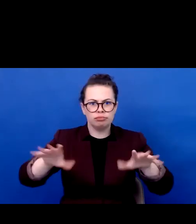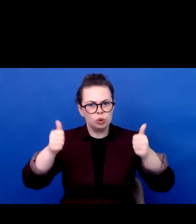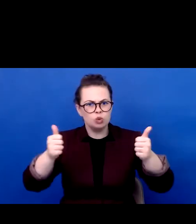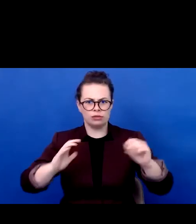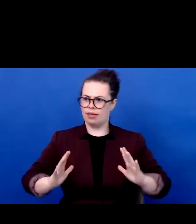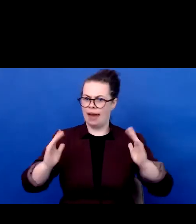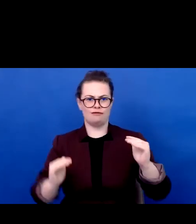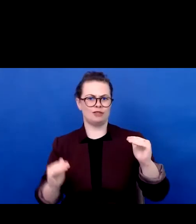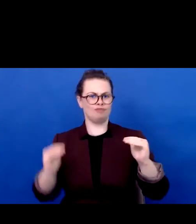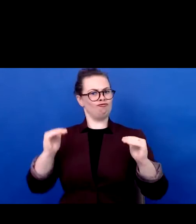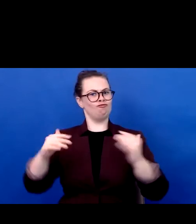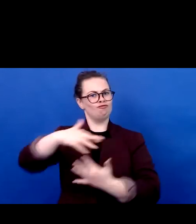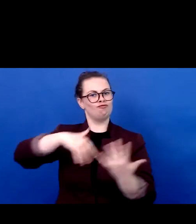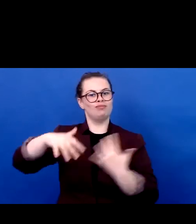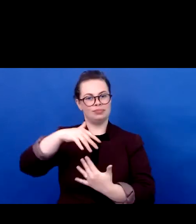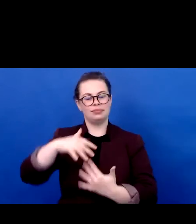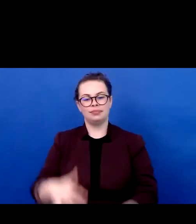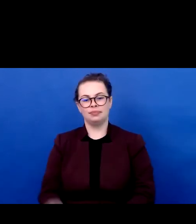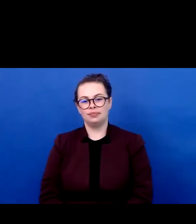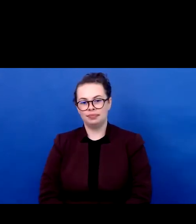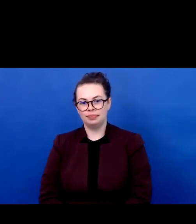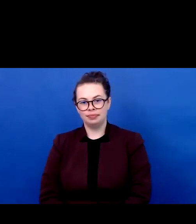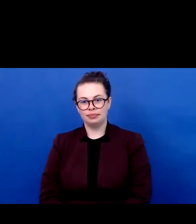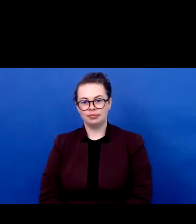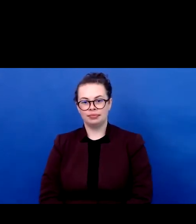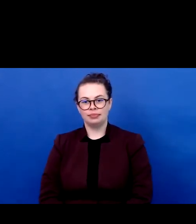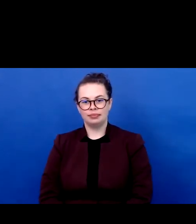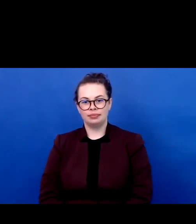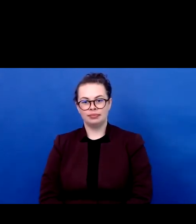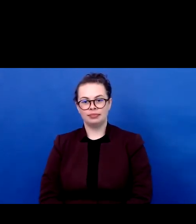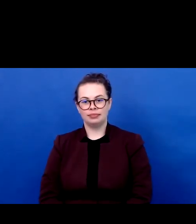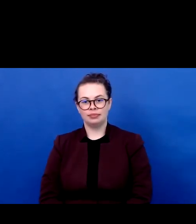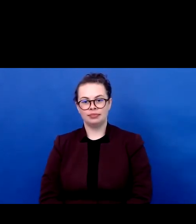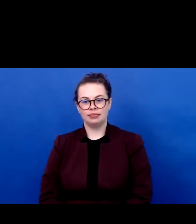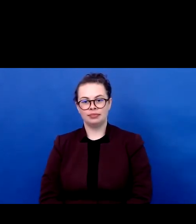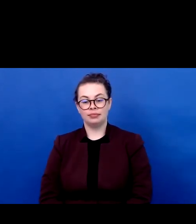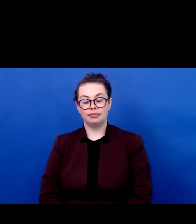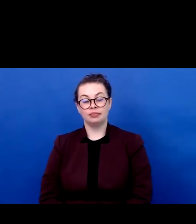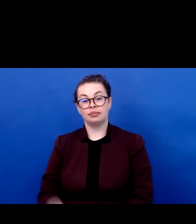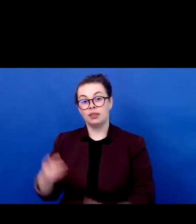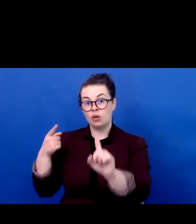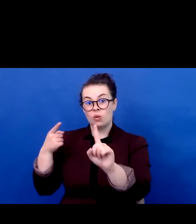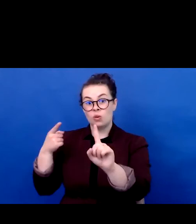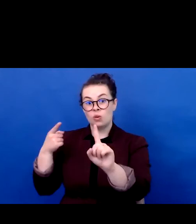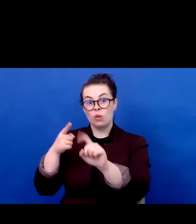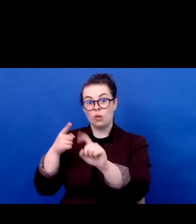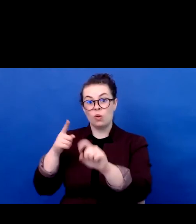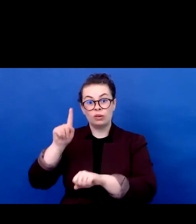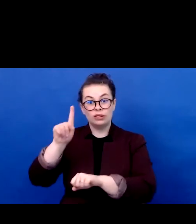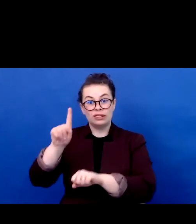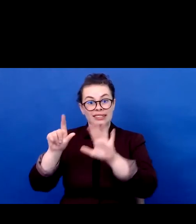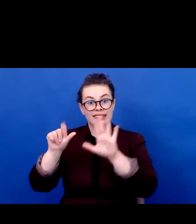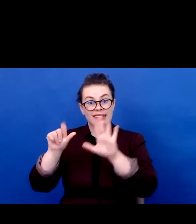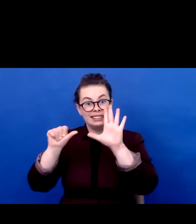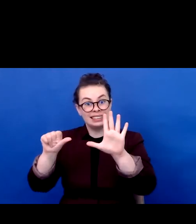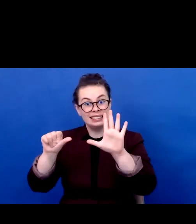the call 16 of the sustainable development goal commits countries to promote physical